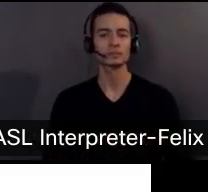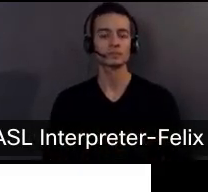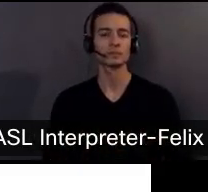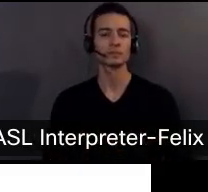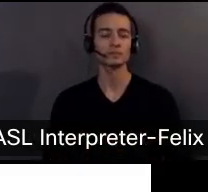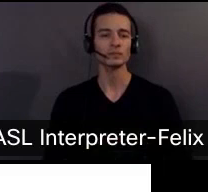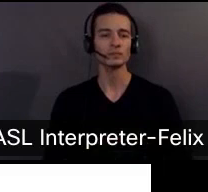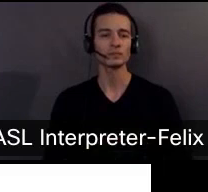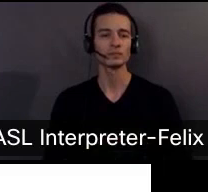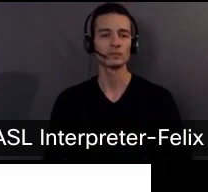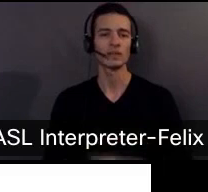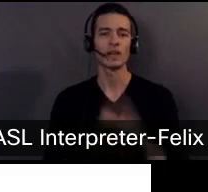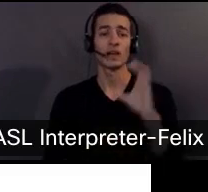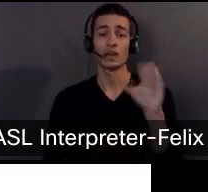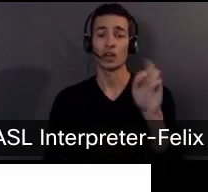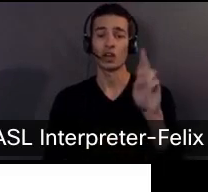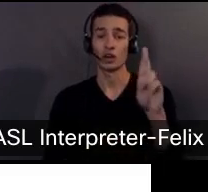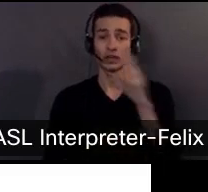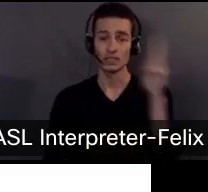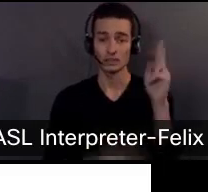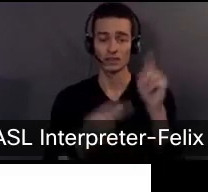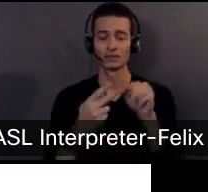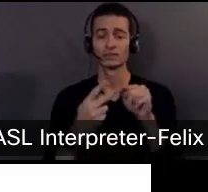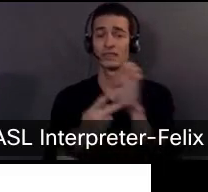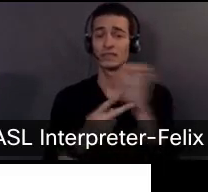Uh, East, New York, uh, kings, county and queens.